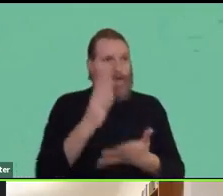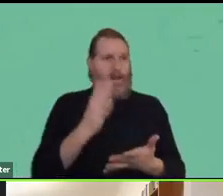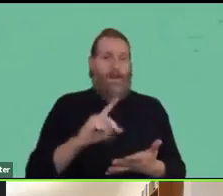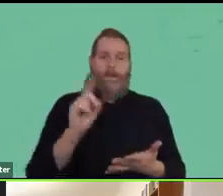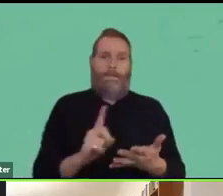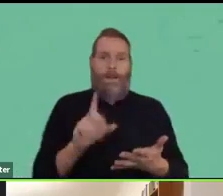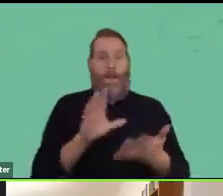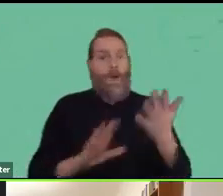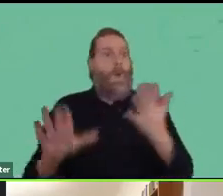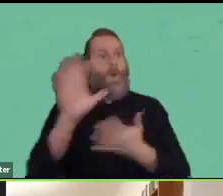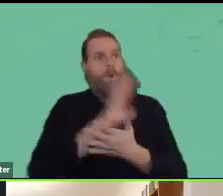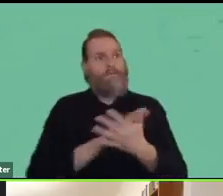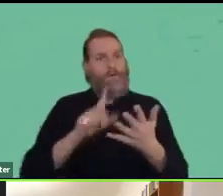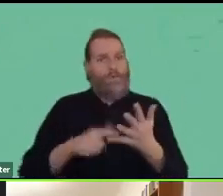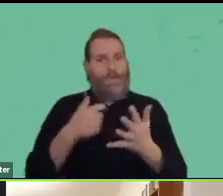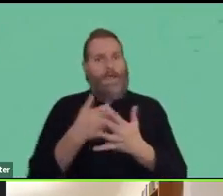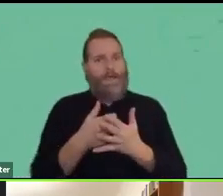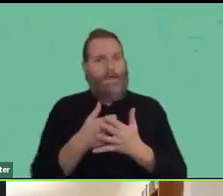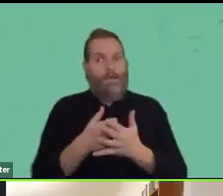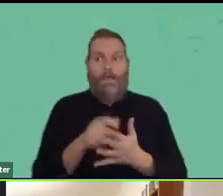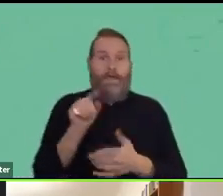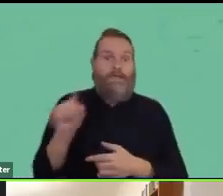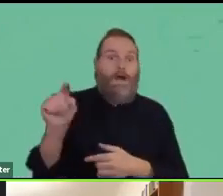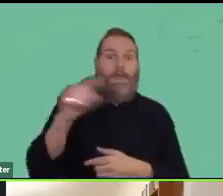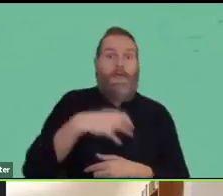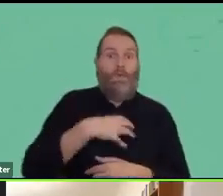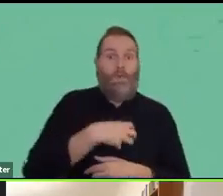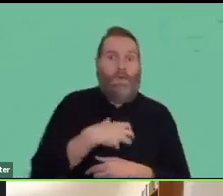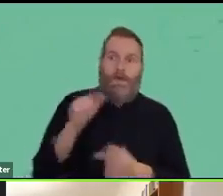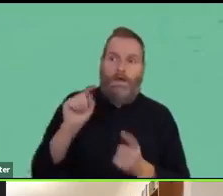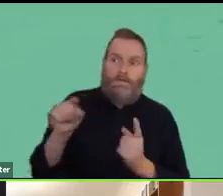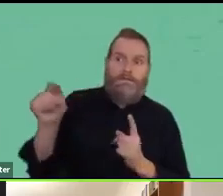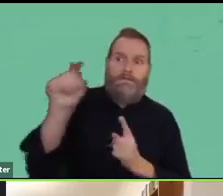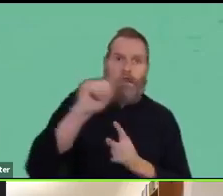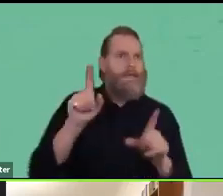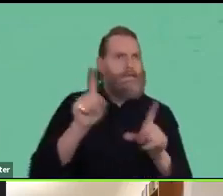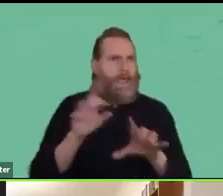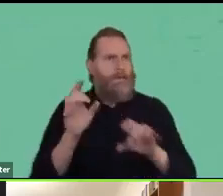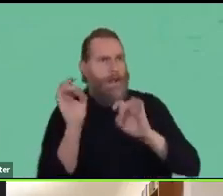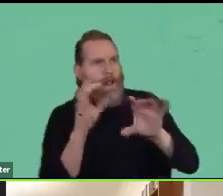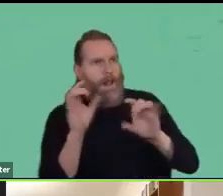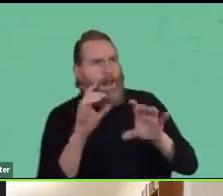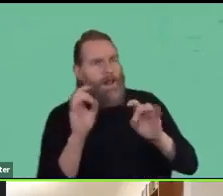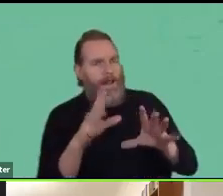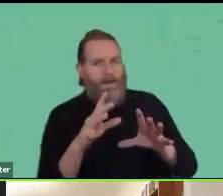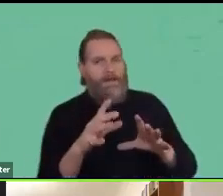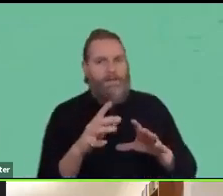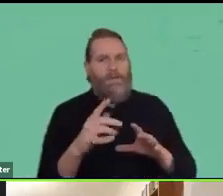and if other unions do the same I have no doubt we could recreate the conditions that we saw when we